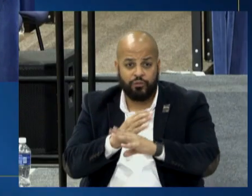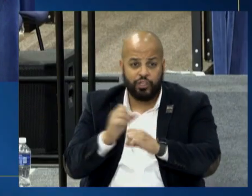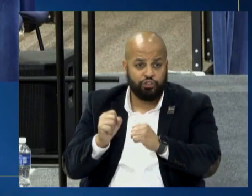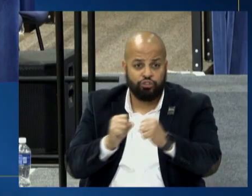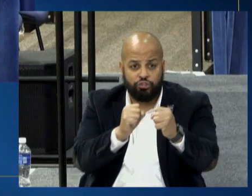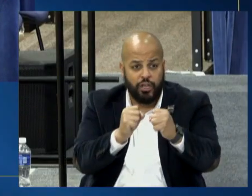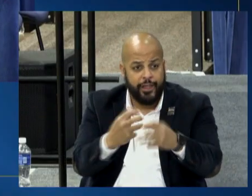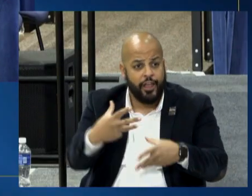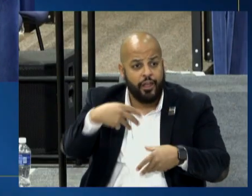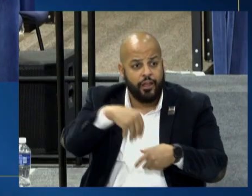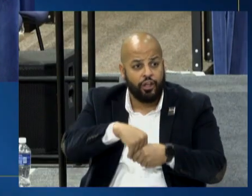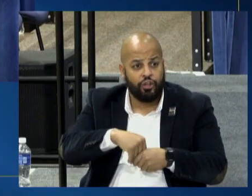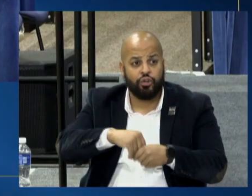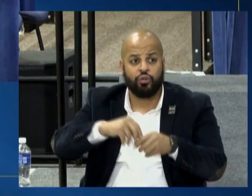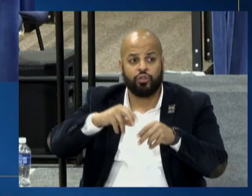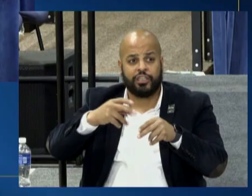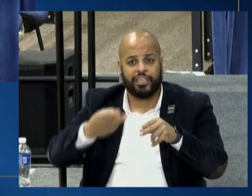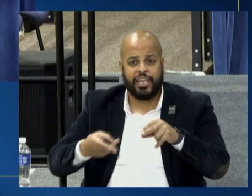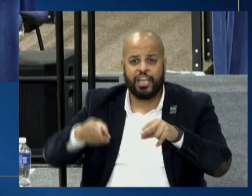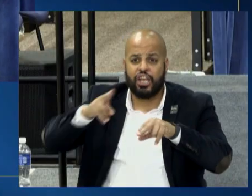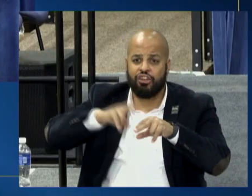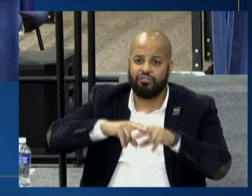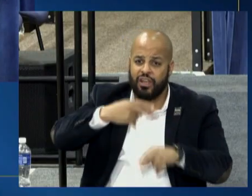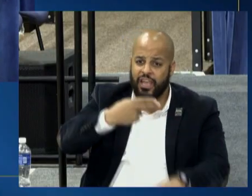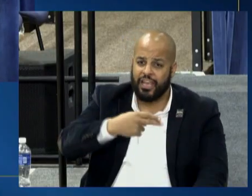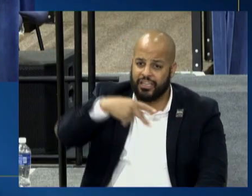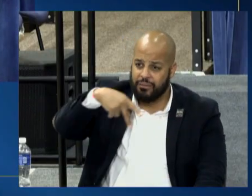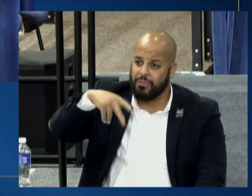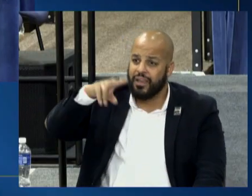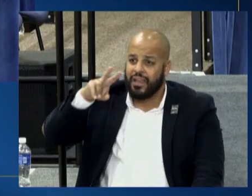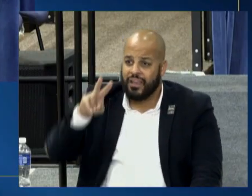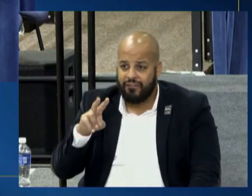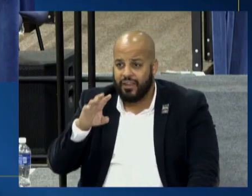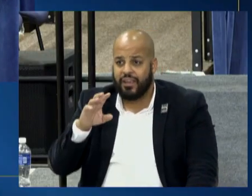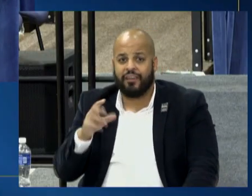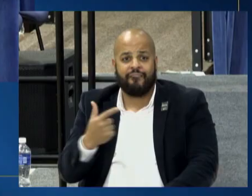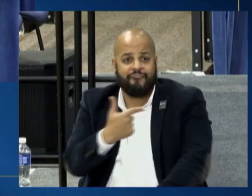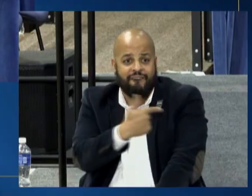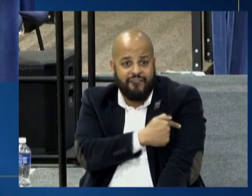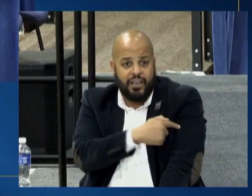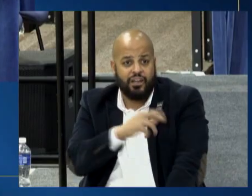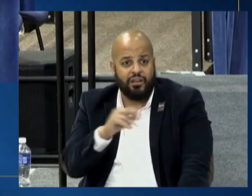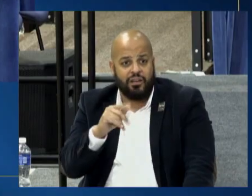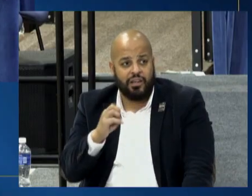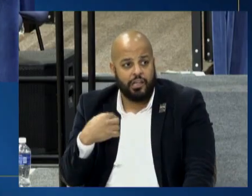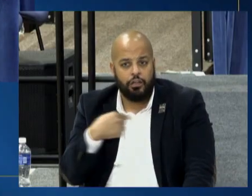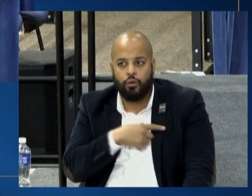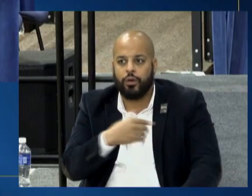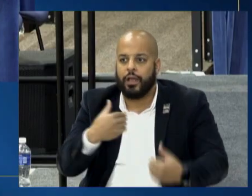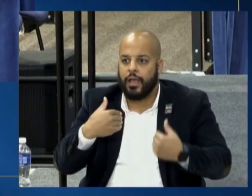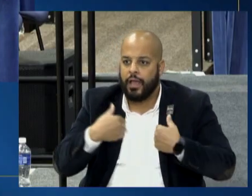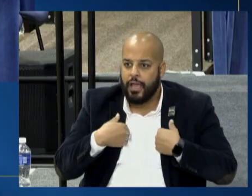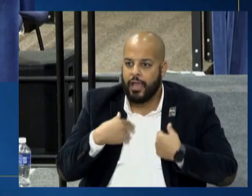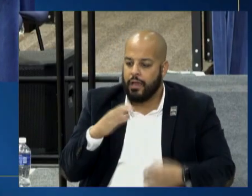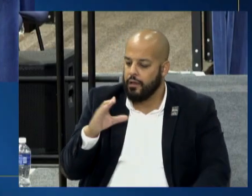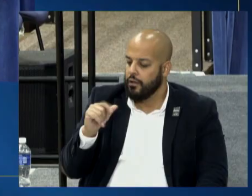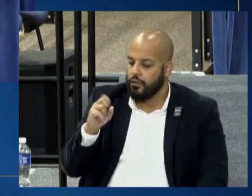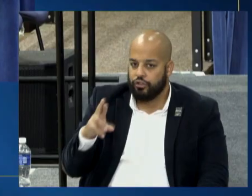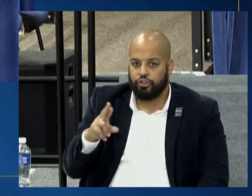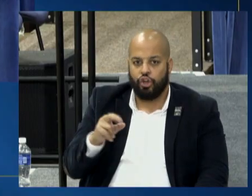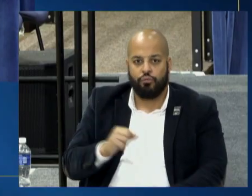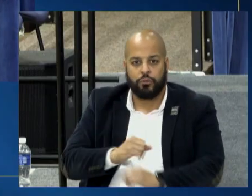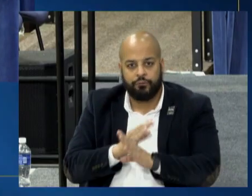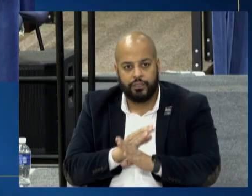increasing HPV vaccine rates. We have a cancer prevention vaccine. We have a safe and effective